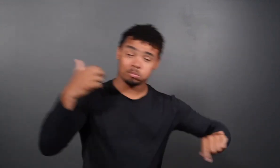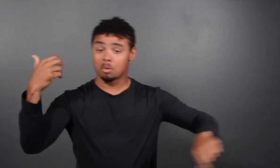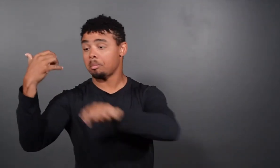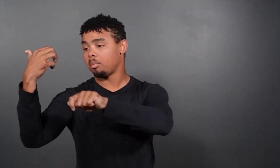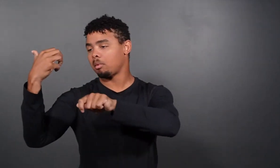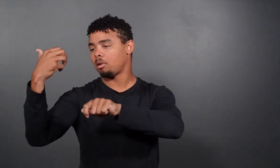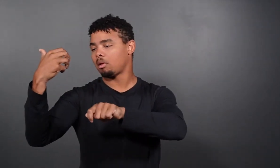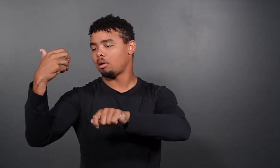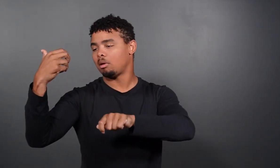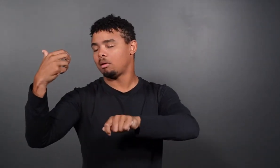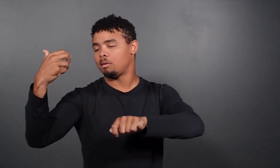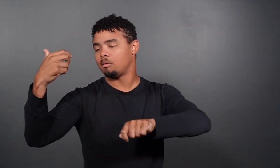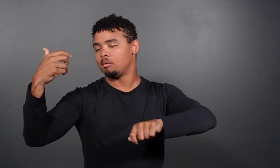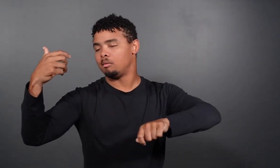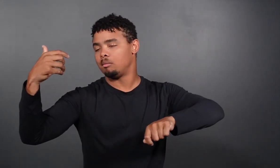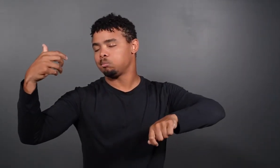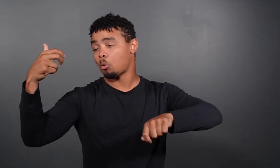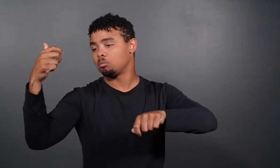a few more languid notes